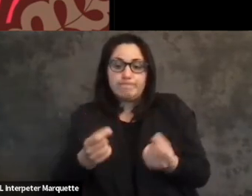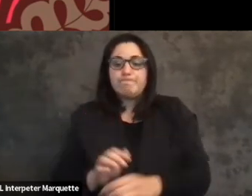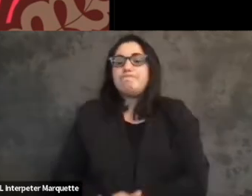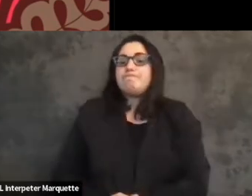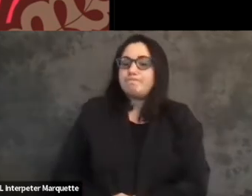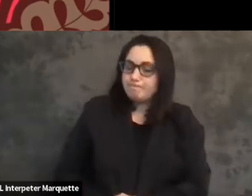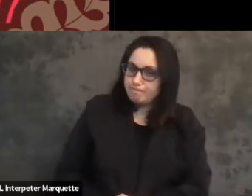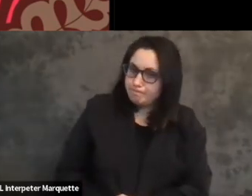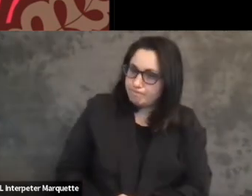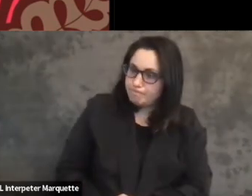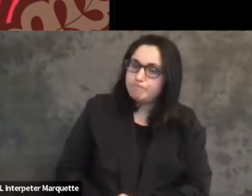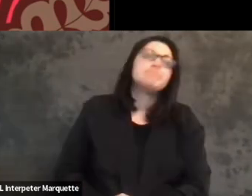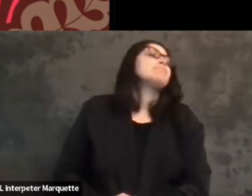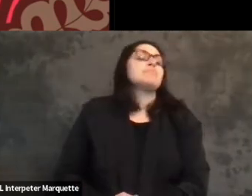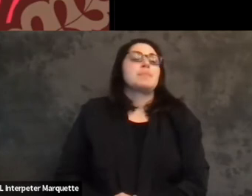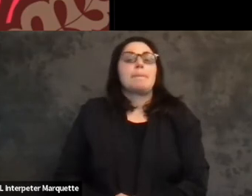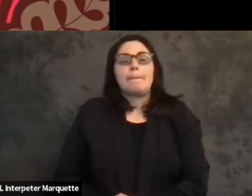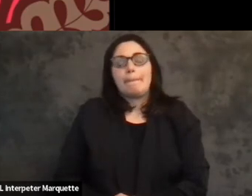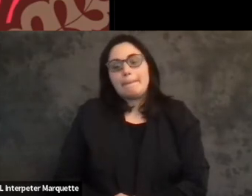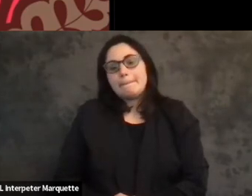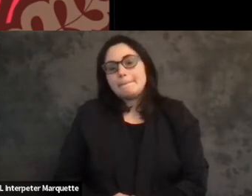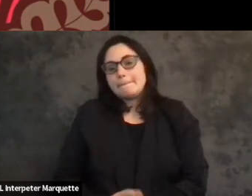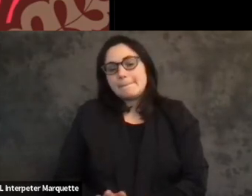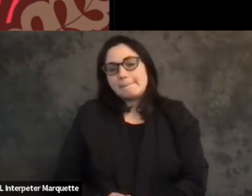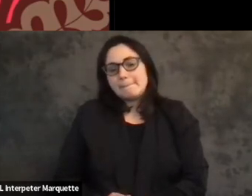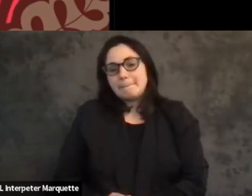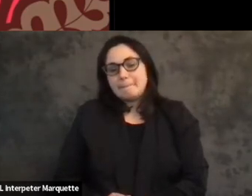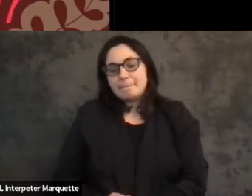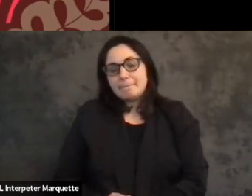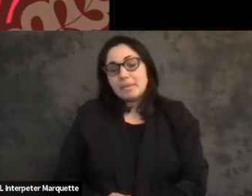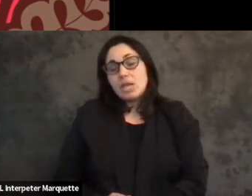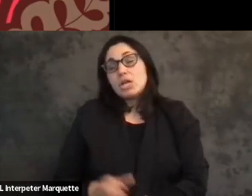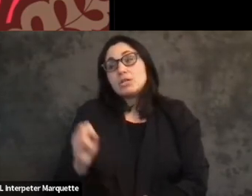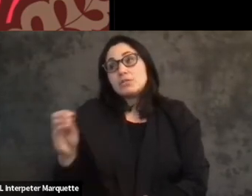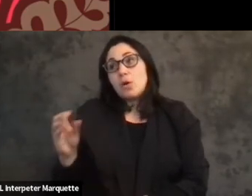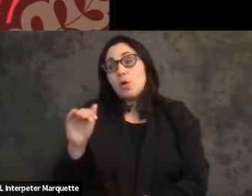be done. And that this is all new, and they just didn't know what to do. And that, that